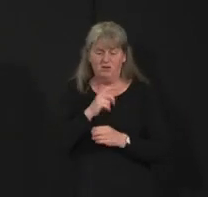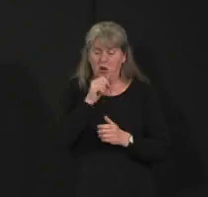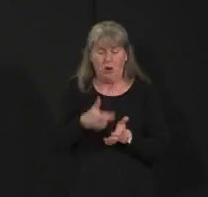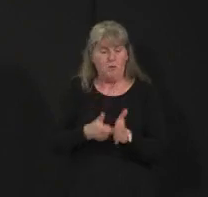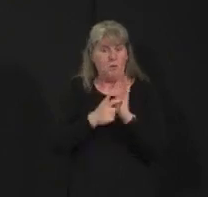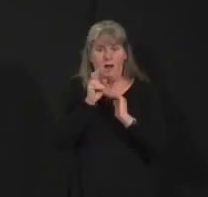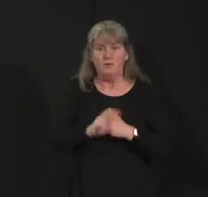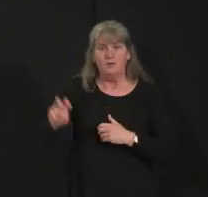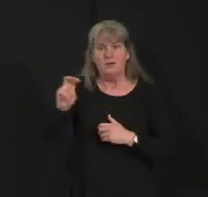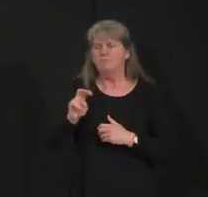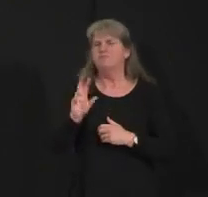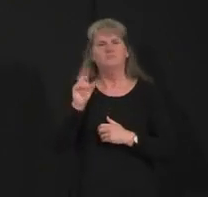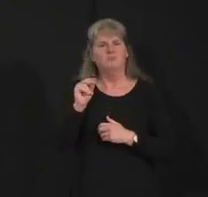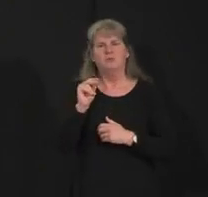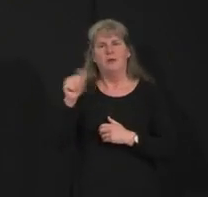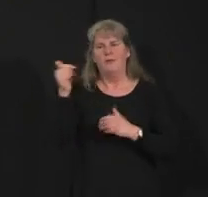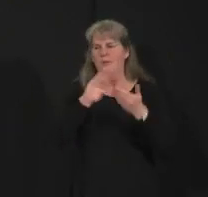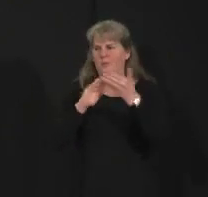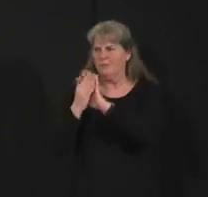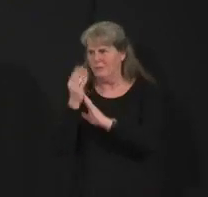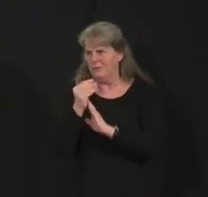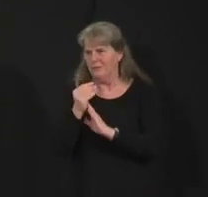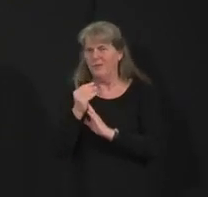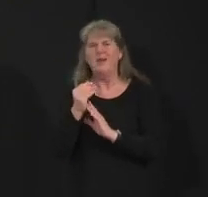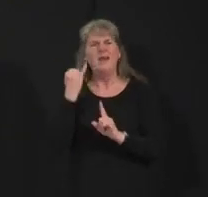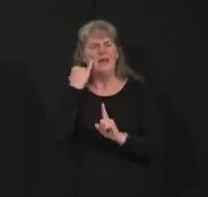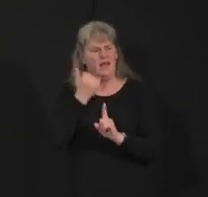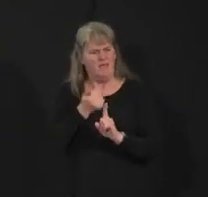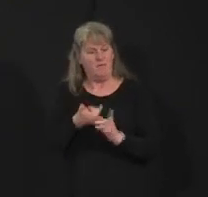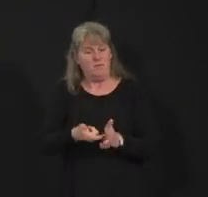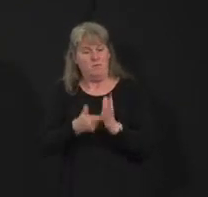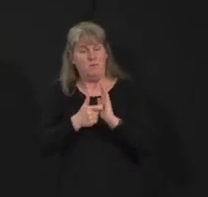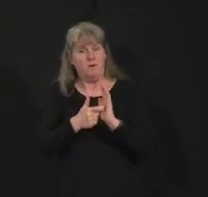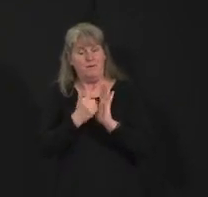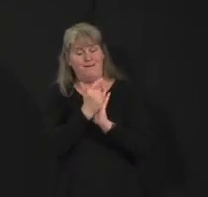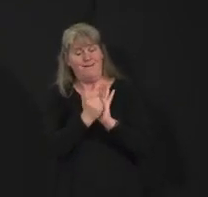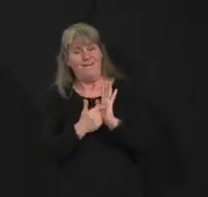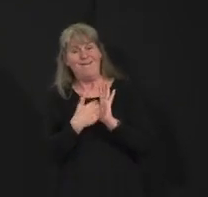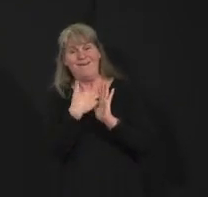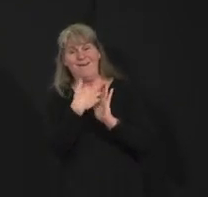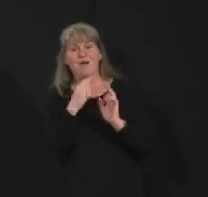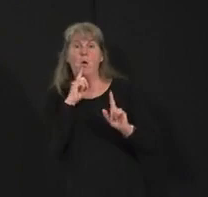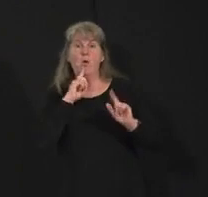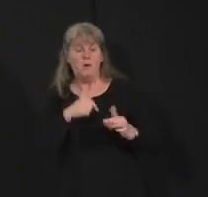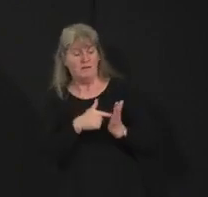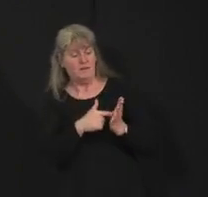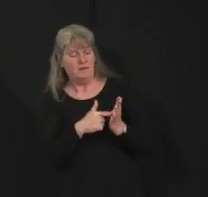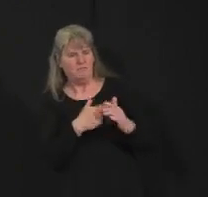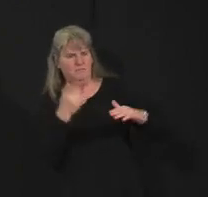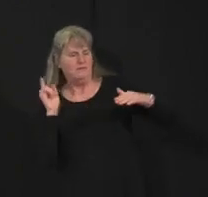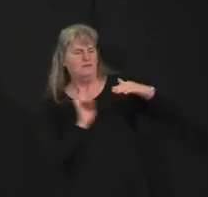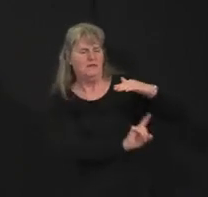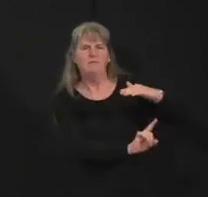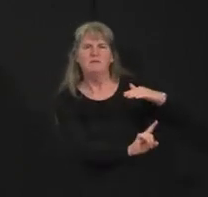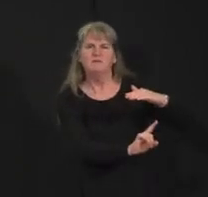communities, and self isolating when required by orders.